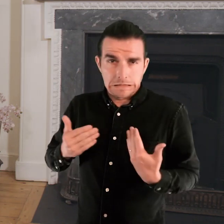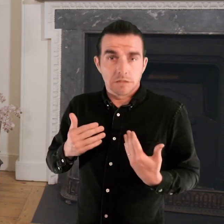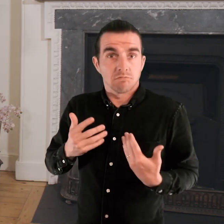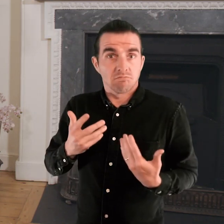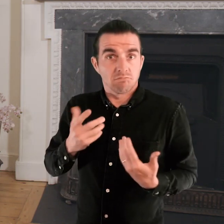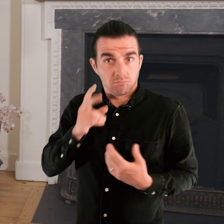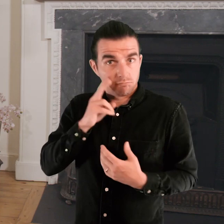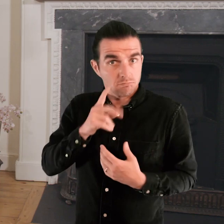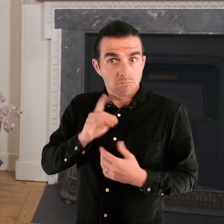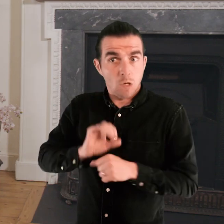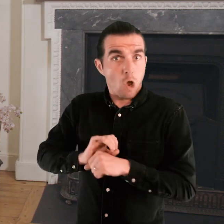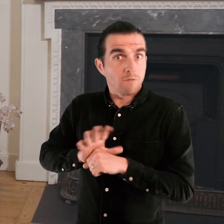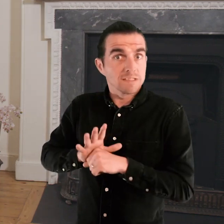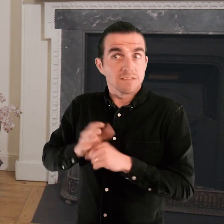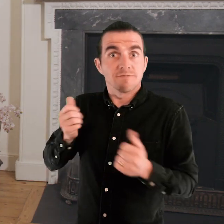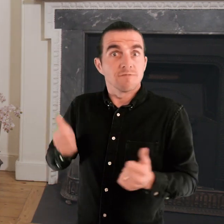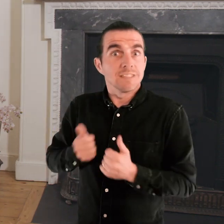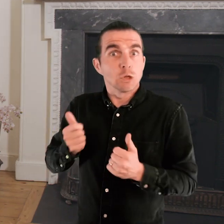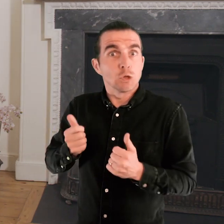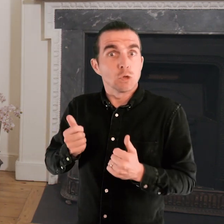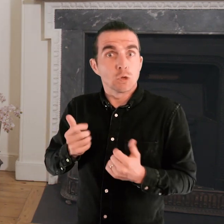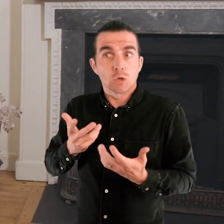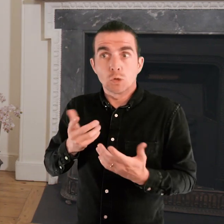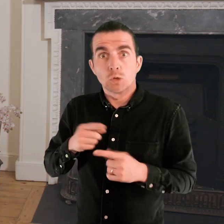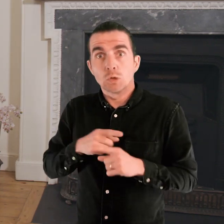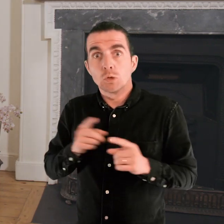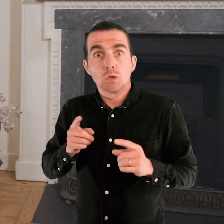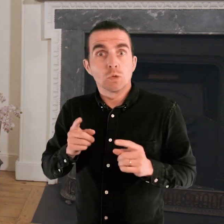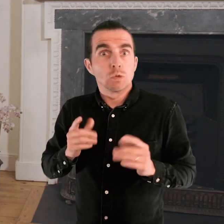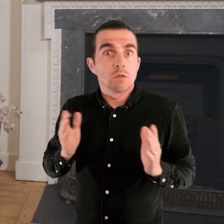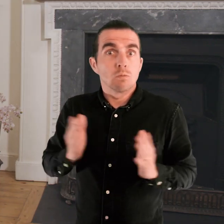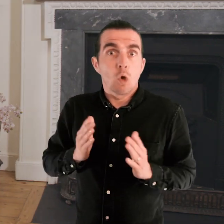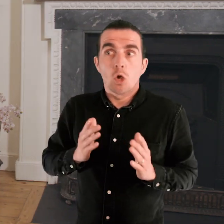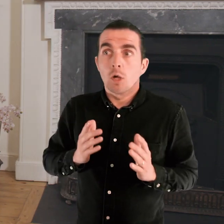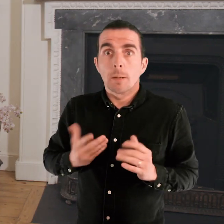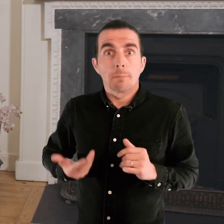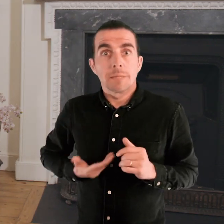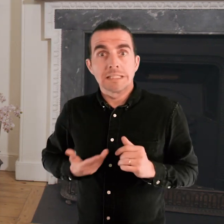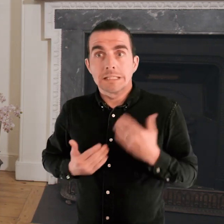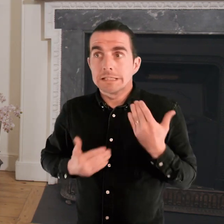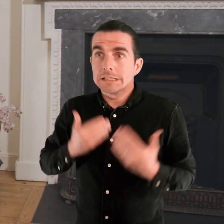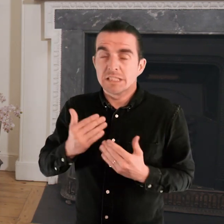when the pandemic is over, for small businesses. Partly because, sadly,